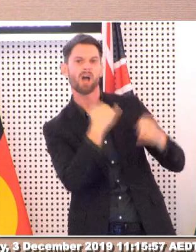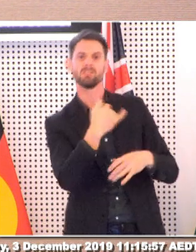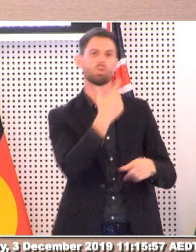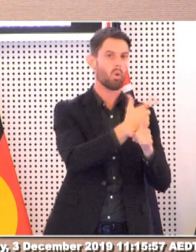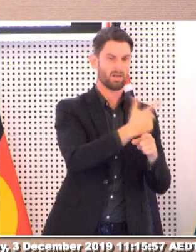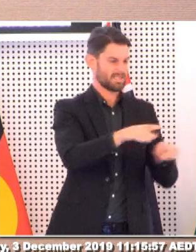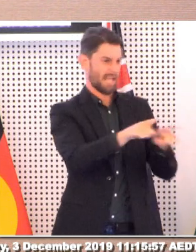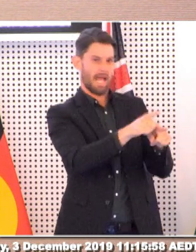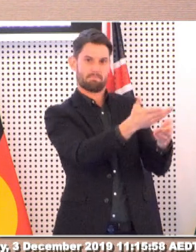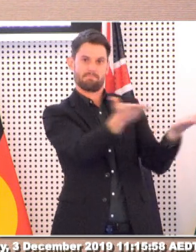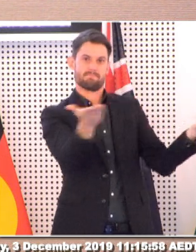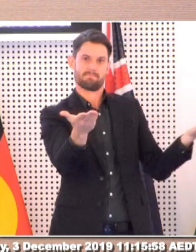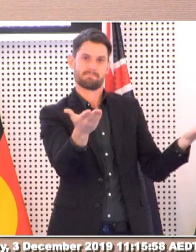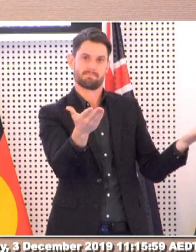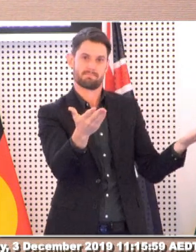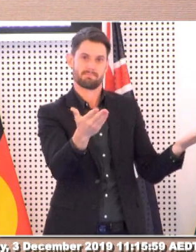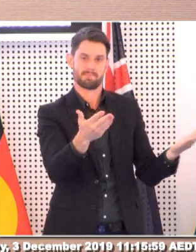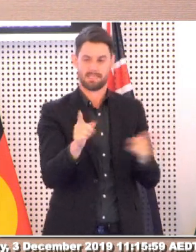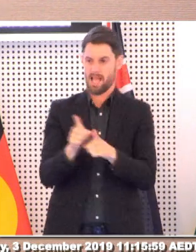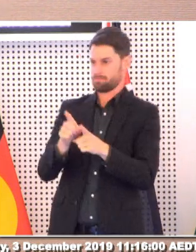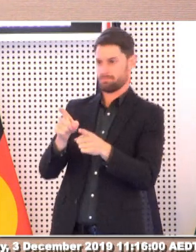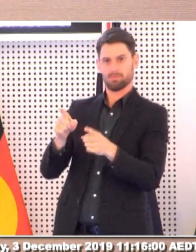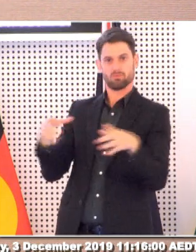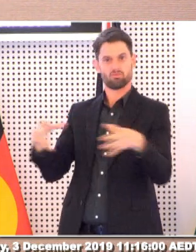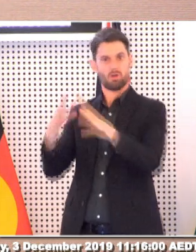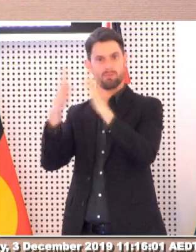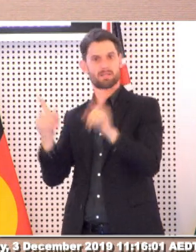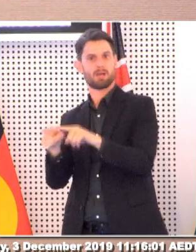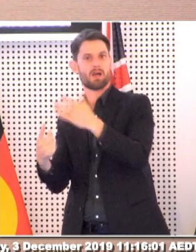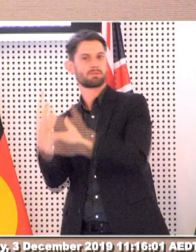But no one watches us all the time and decides that that’s an indication that our